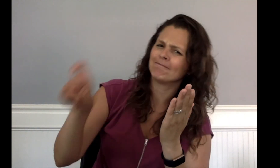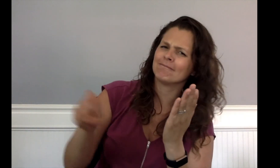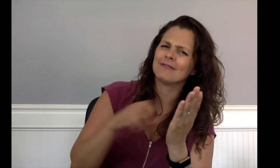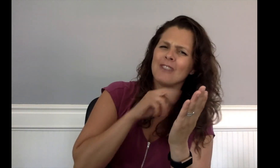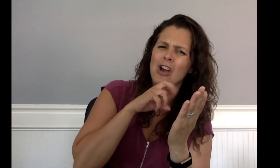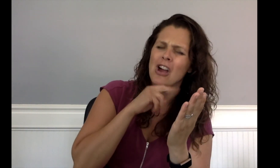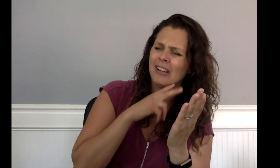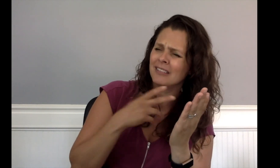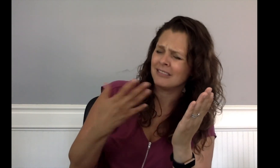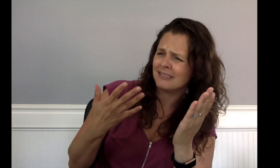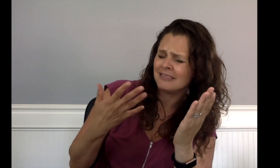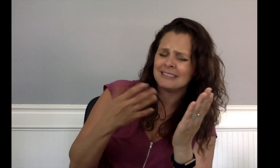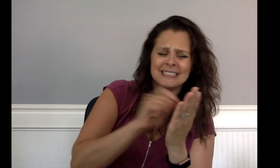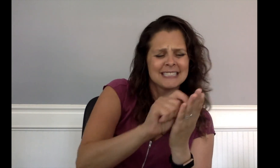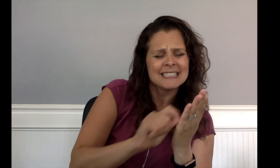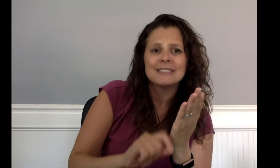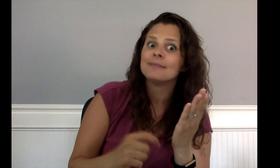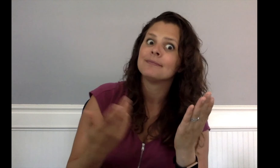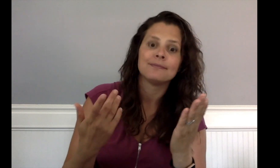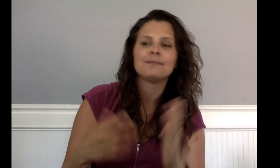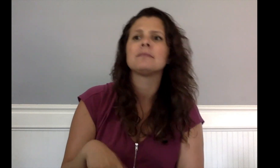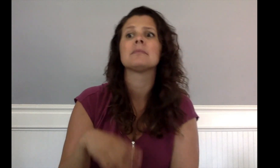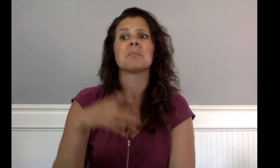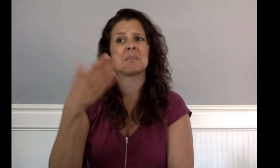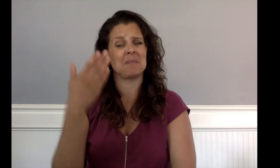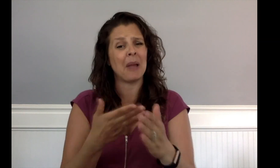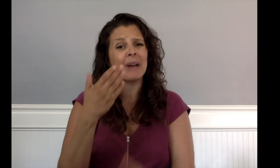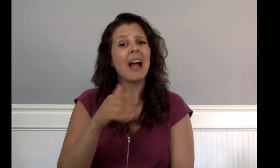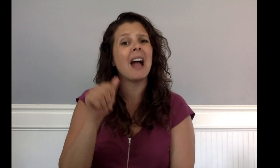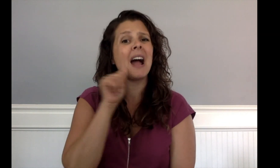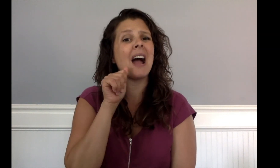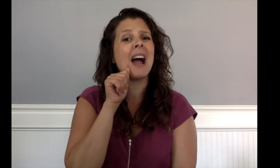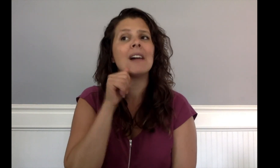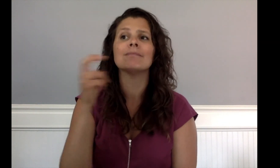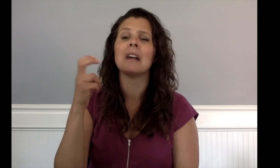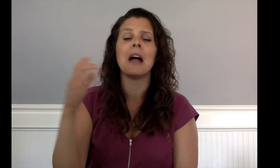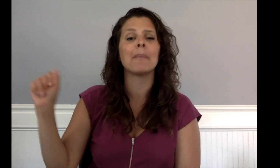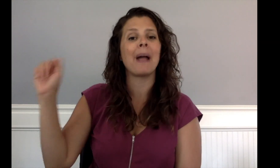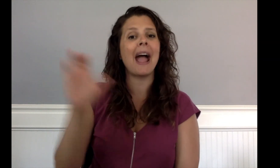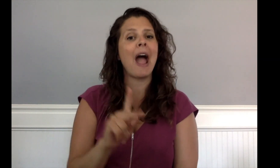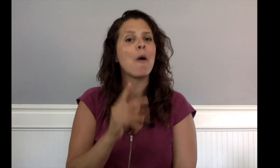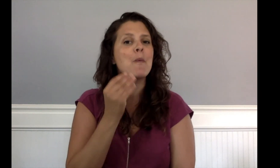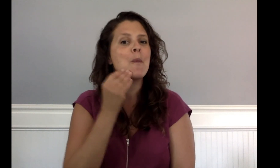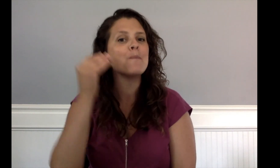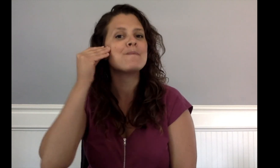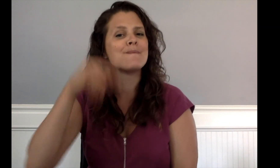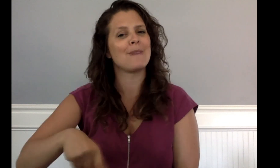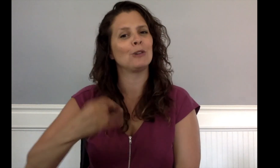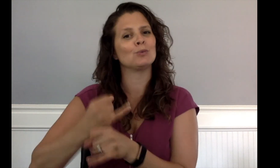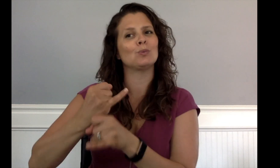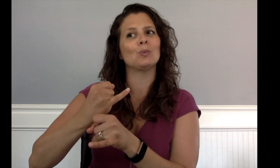and took out his notebook. "Maybe Aggie was just coming home.